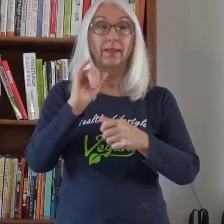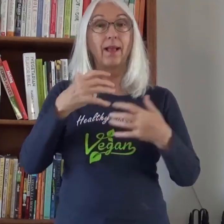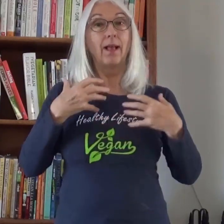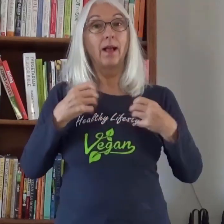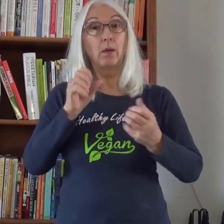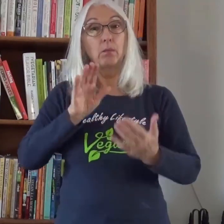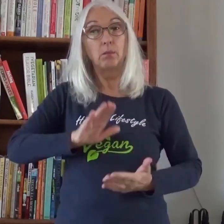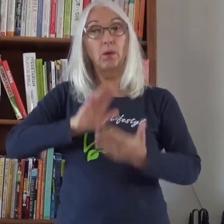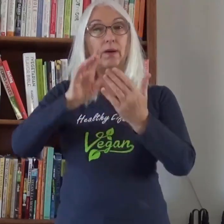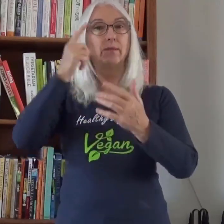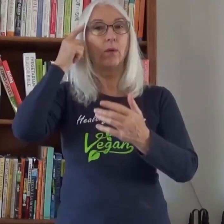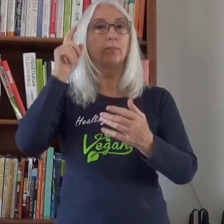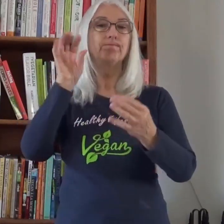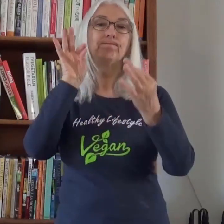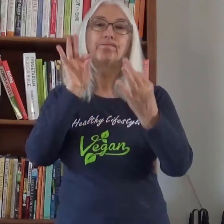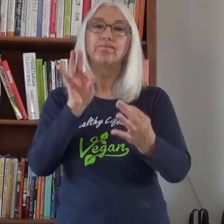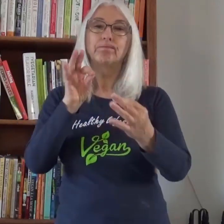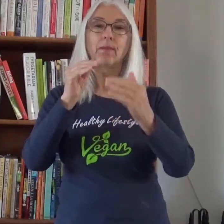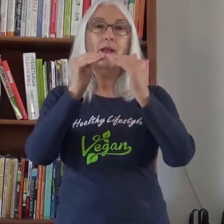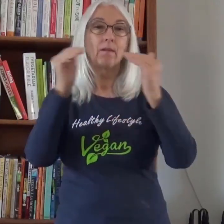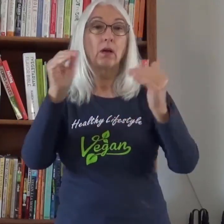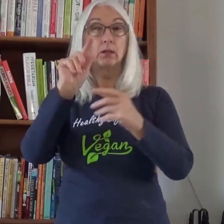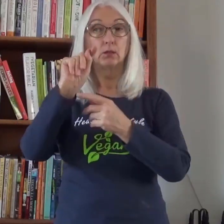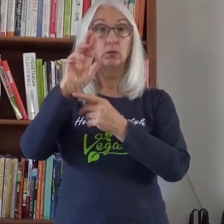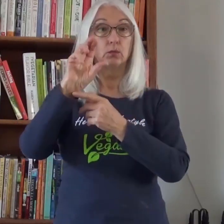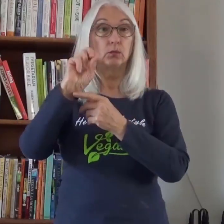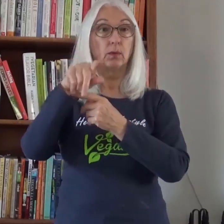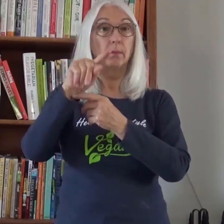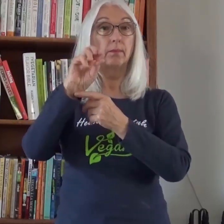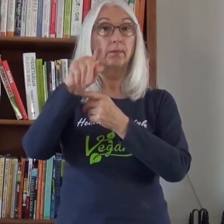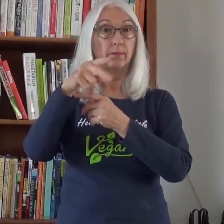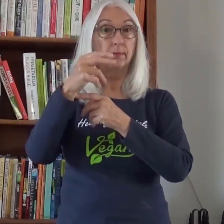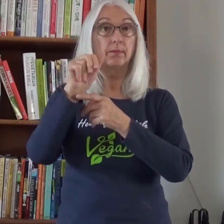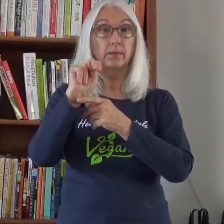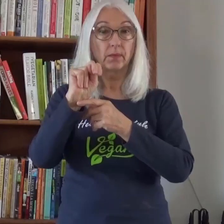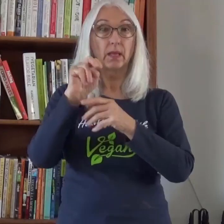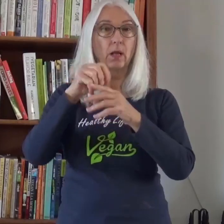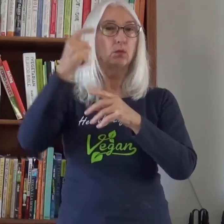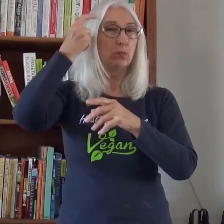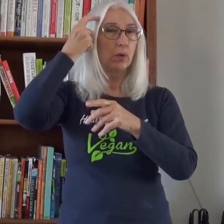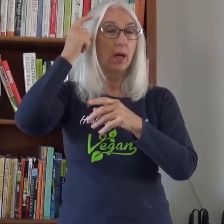A healthy approach for ideal levels of tryptophan in the brain is